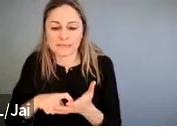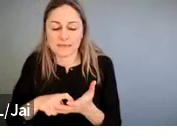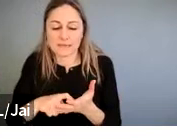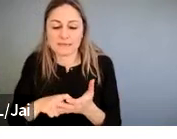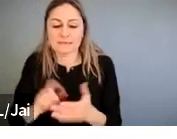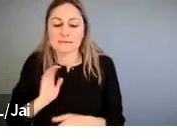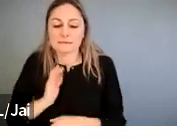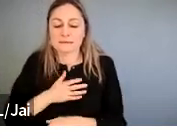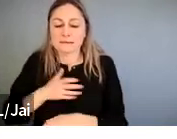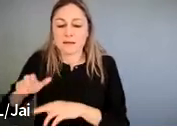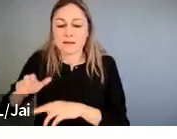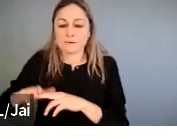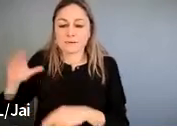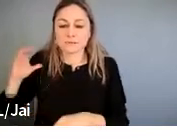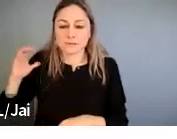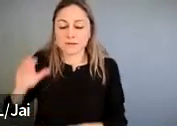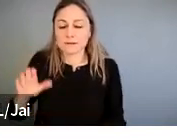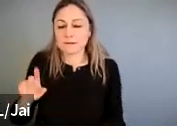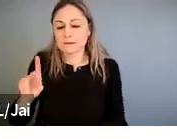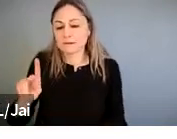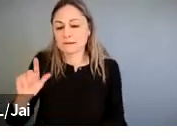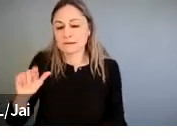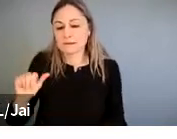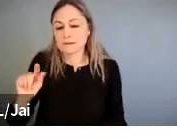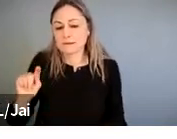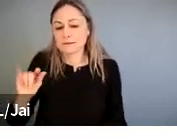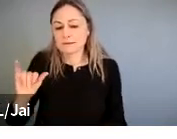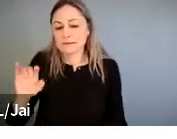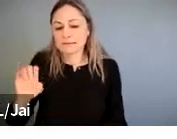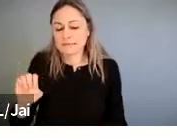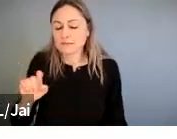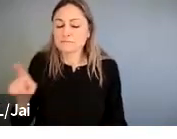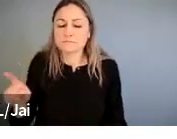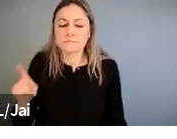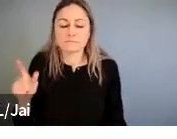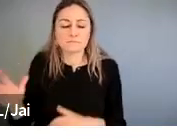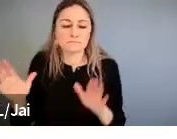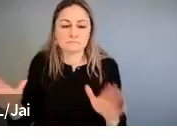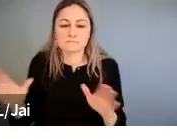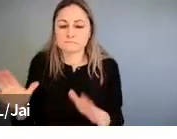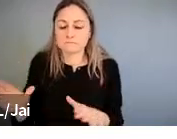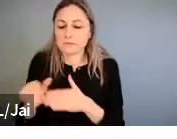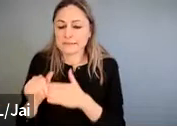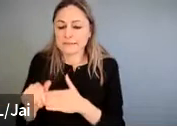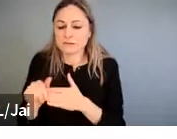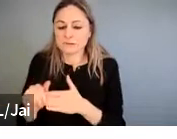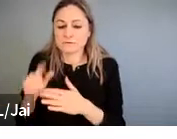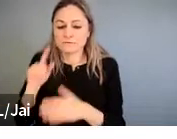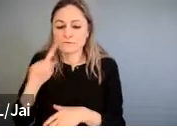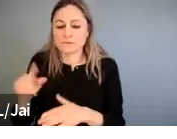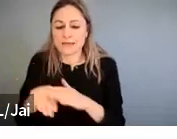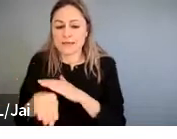chair, Katy Kale, who has been a tremendous leader for the Access Board. She's been a federal member